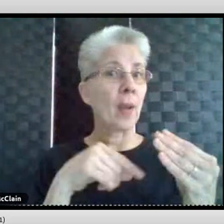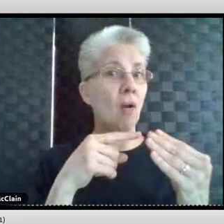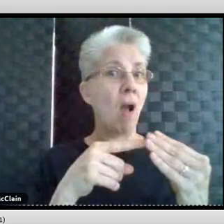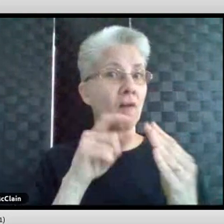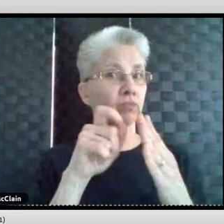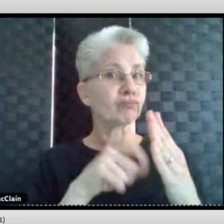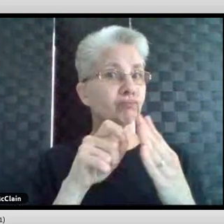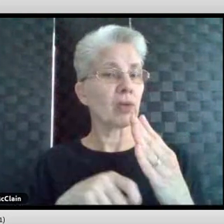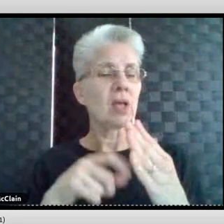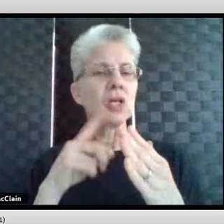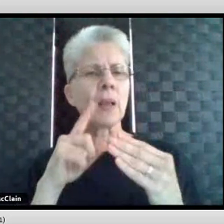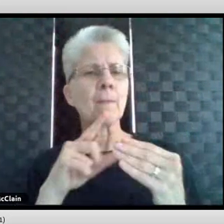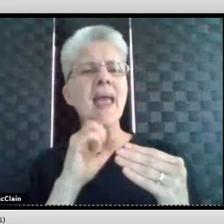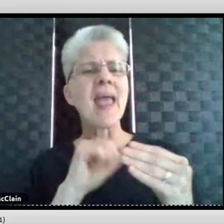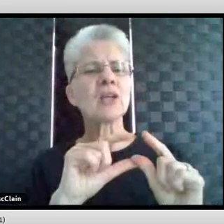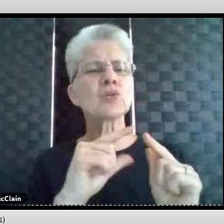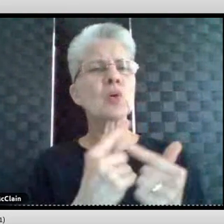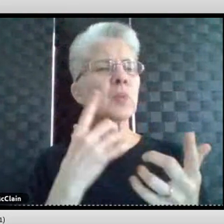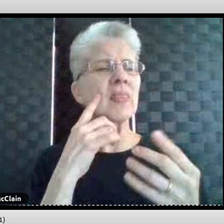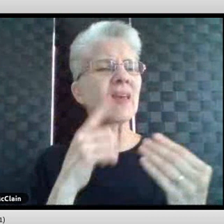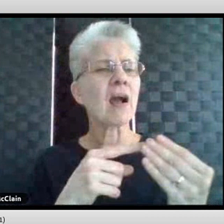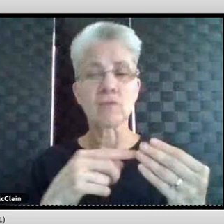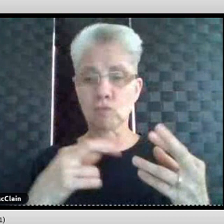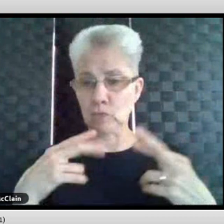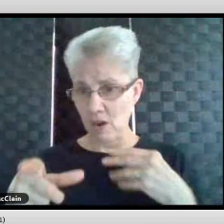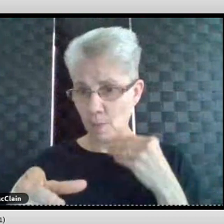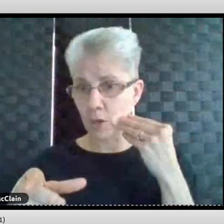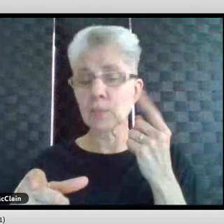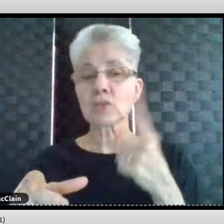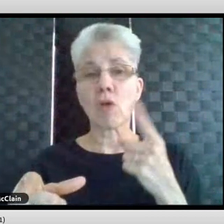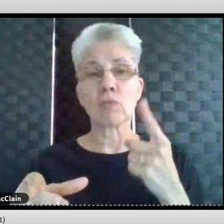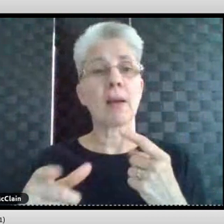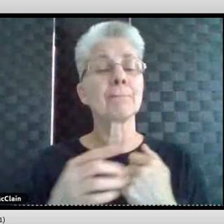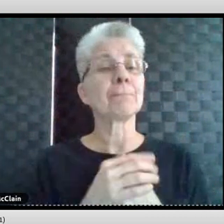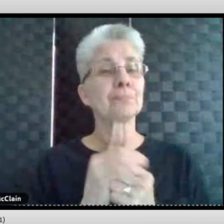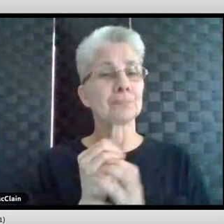So, when you think of age groups, who do you think of? Retirement homes -- absolutely.